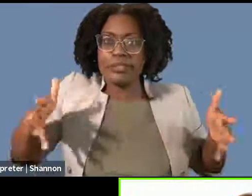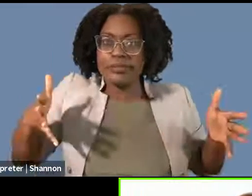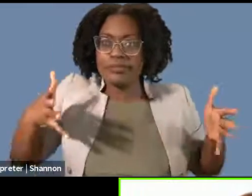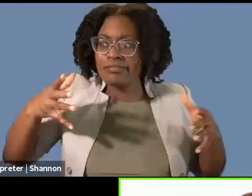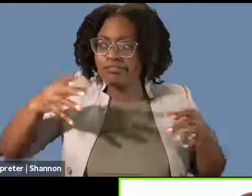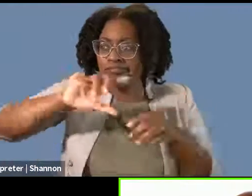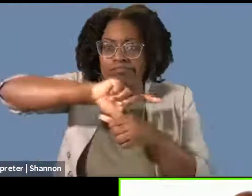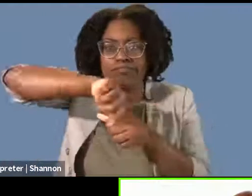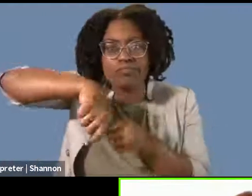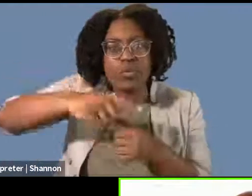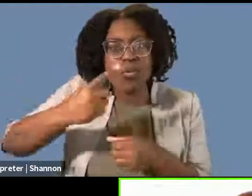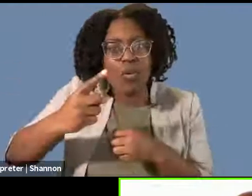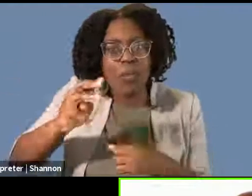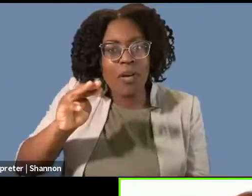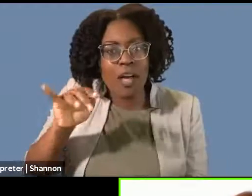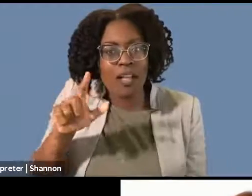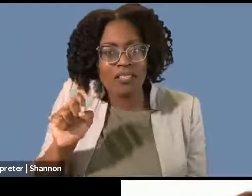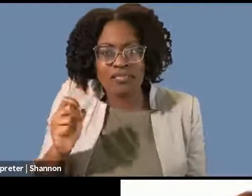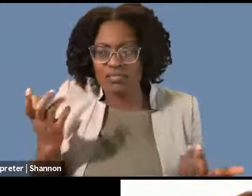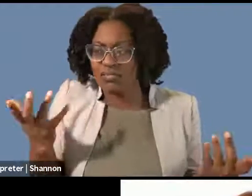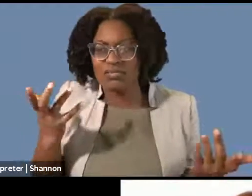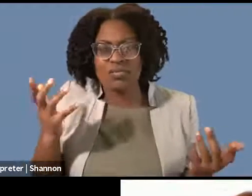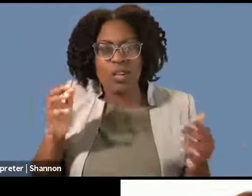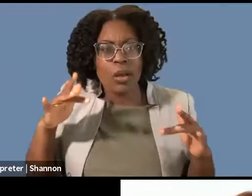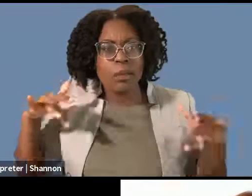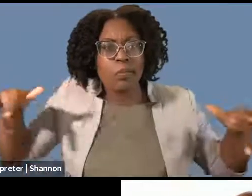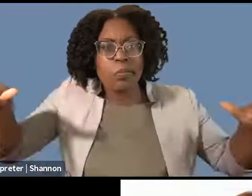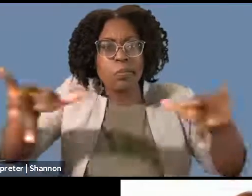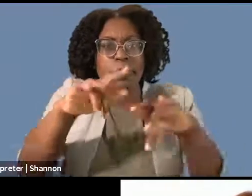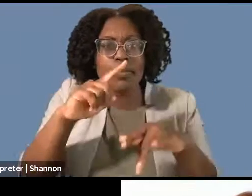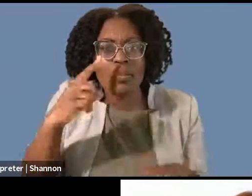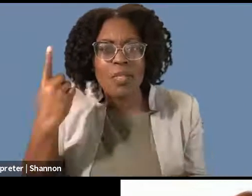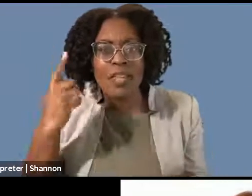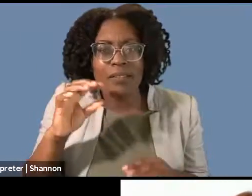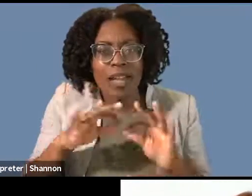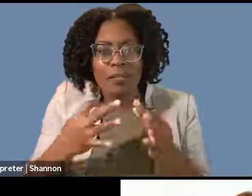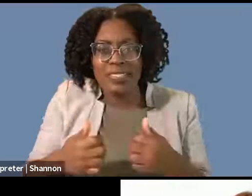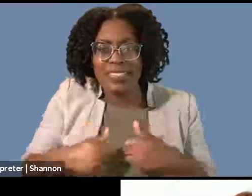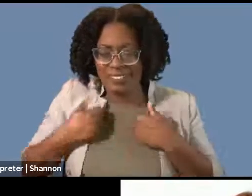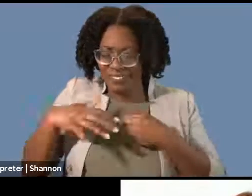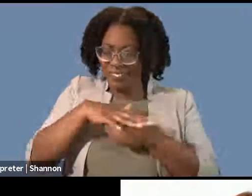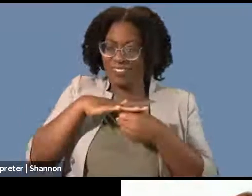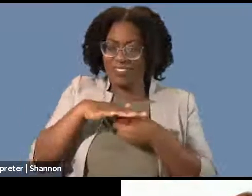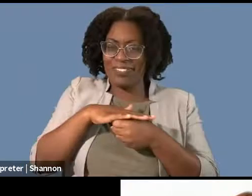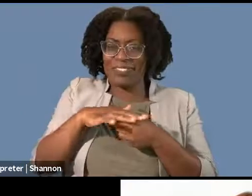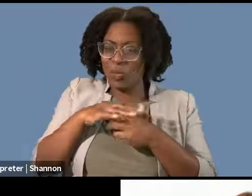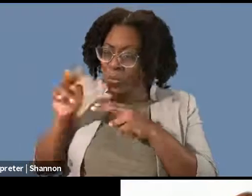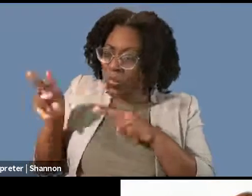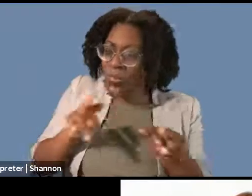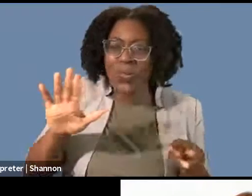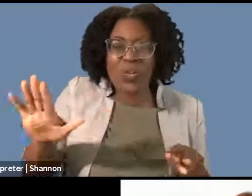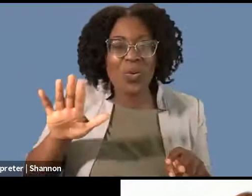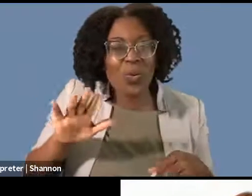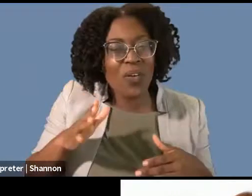what are the -- this brings us to the idea of structural racism. My neighbors are not racist,